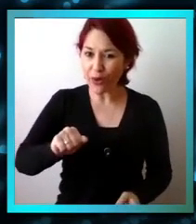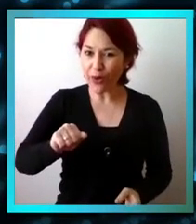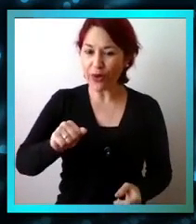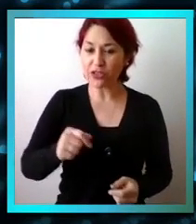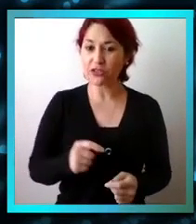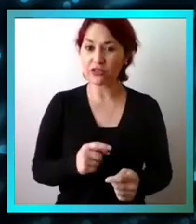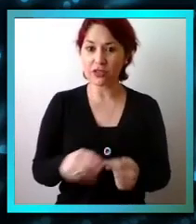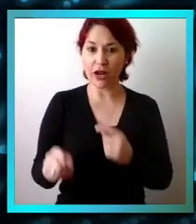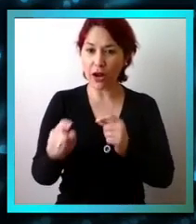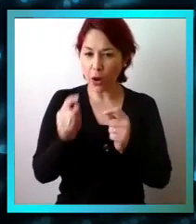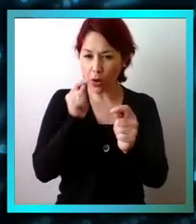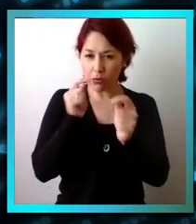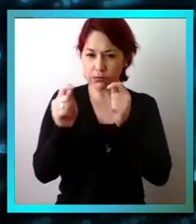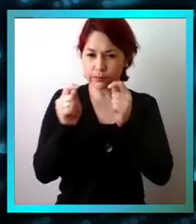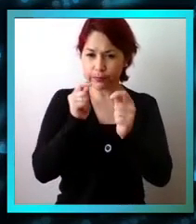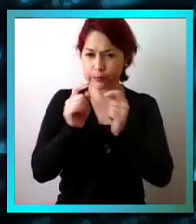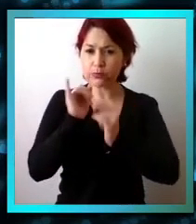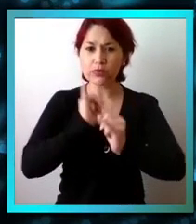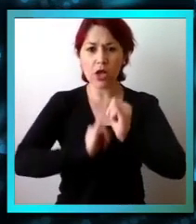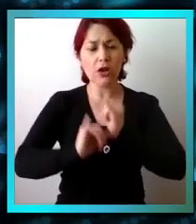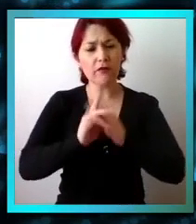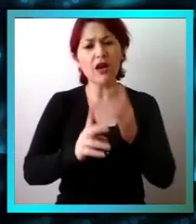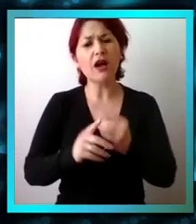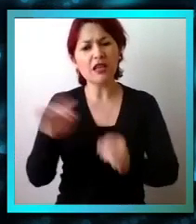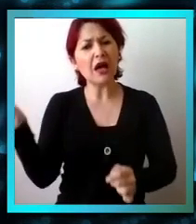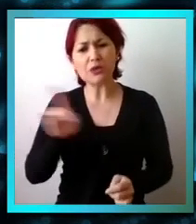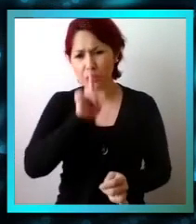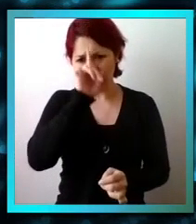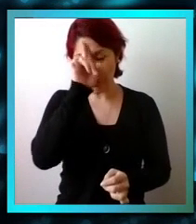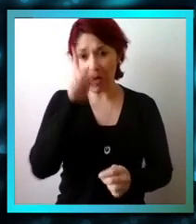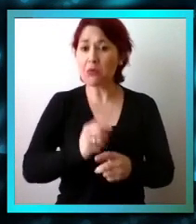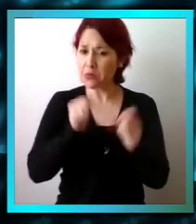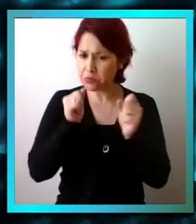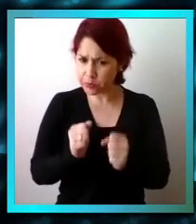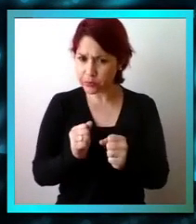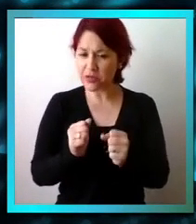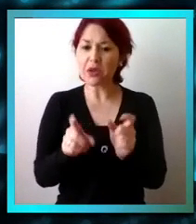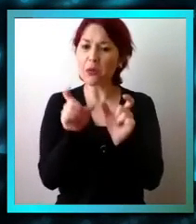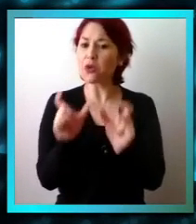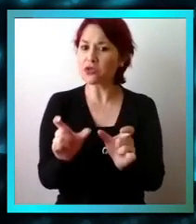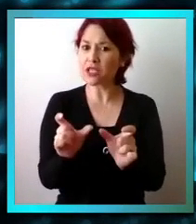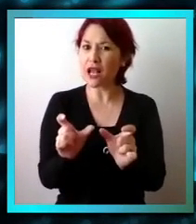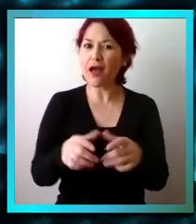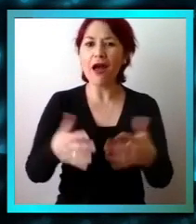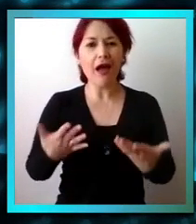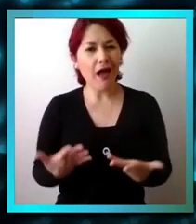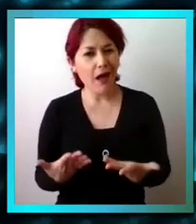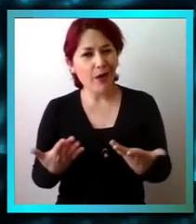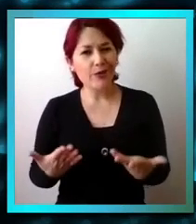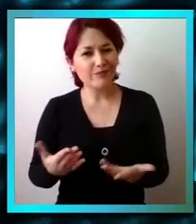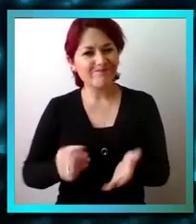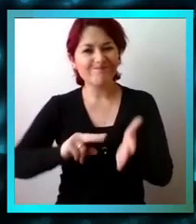handle that the problem is that many of these criminals they're getting more experiences uh